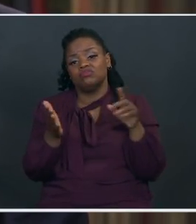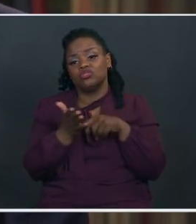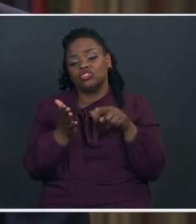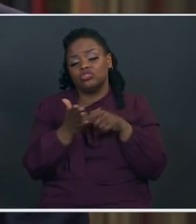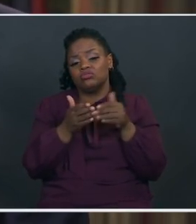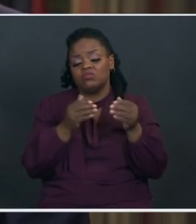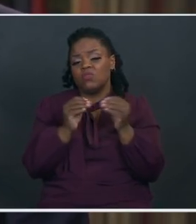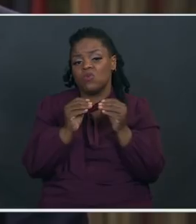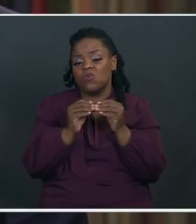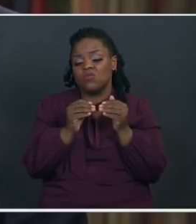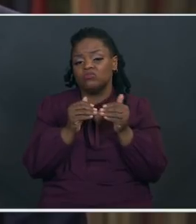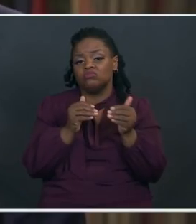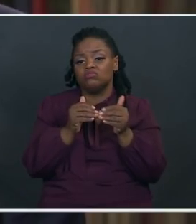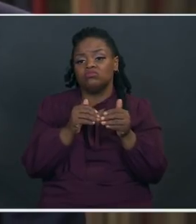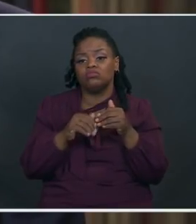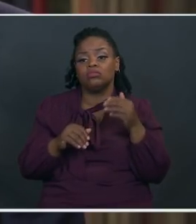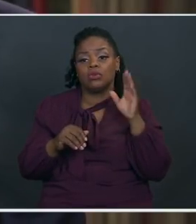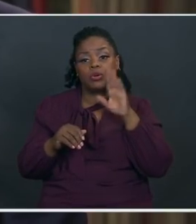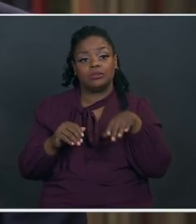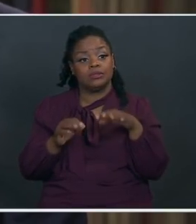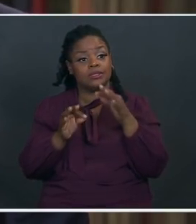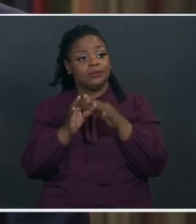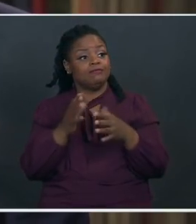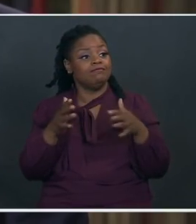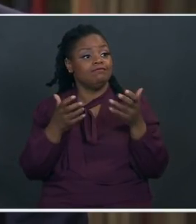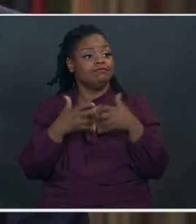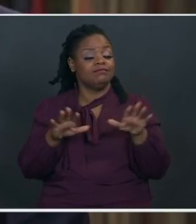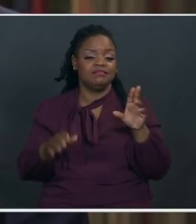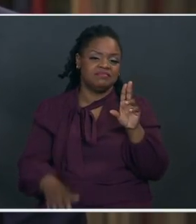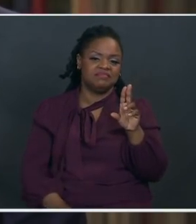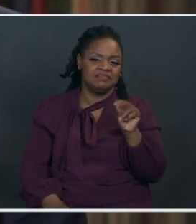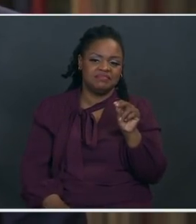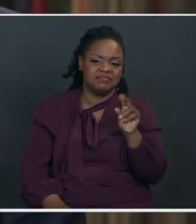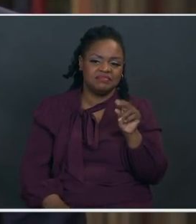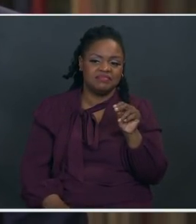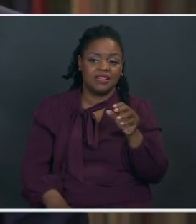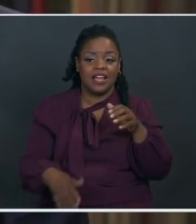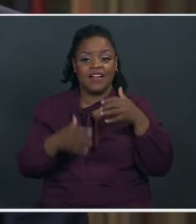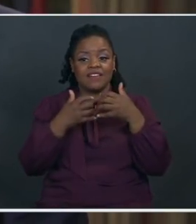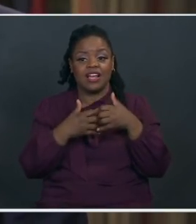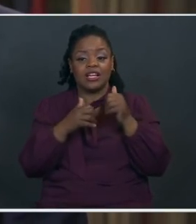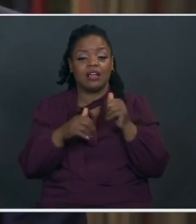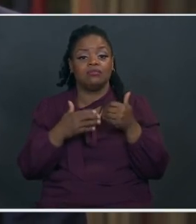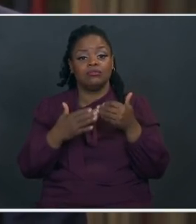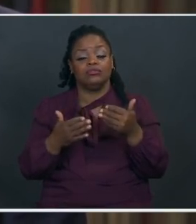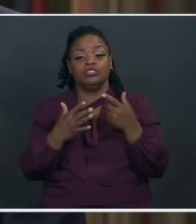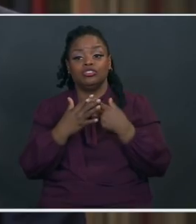it's not as simple as walking in and flipping a switch. These are delicate processes, very sterile processes,